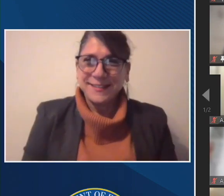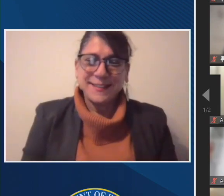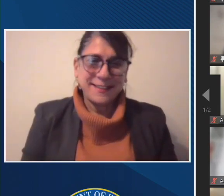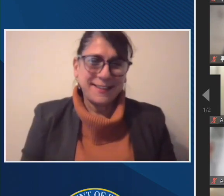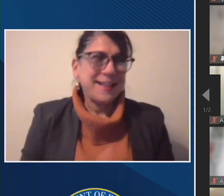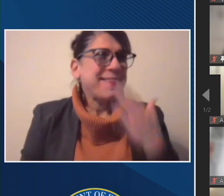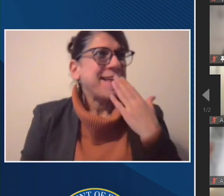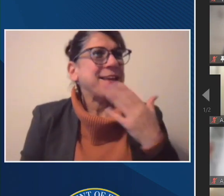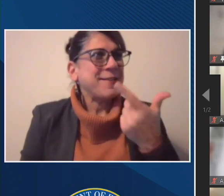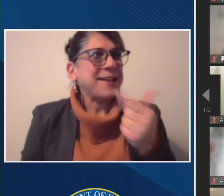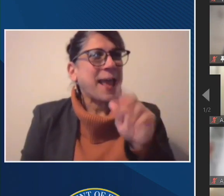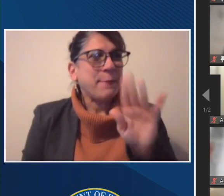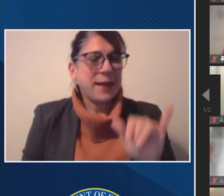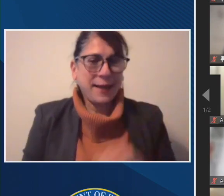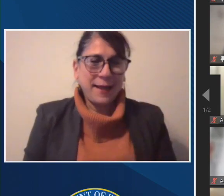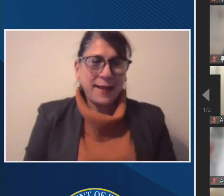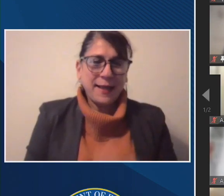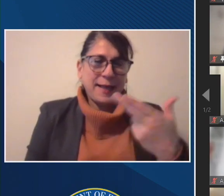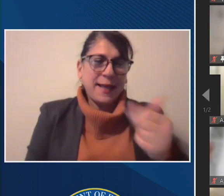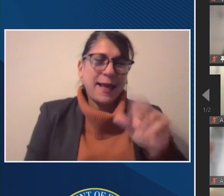Hannah Hodel from the Office of General